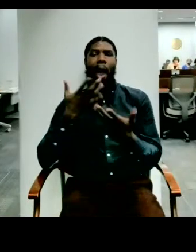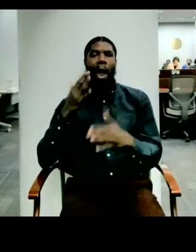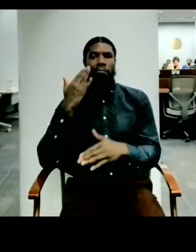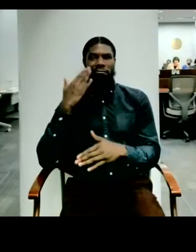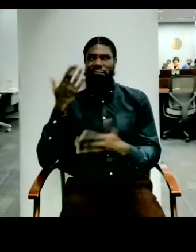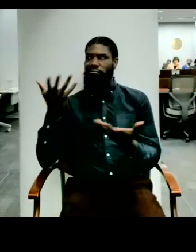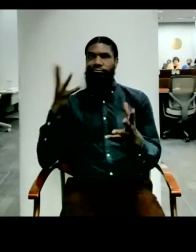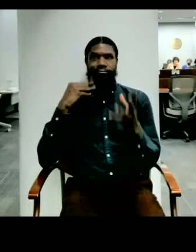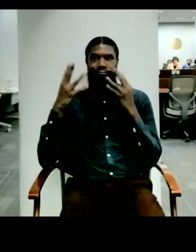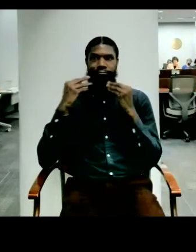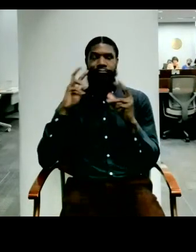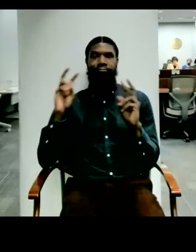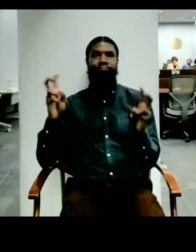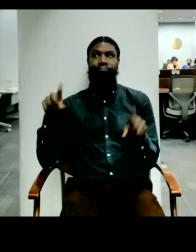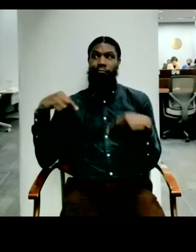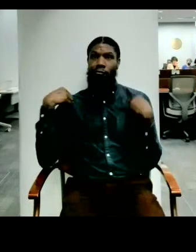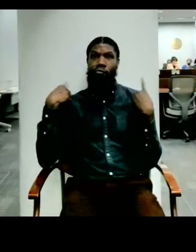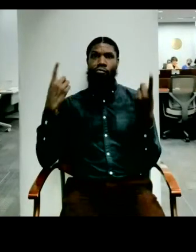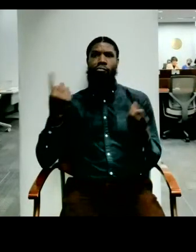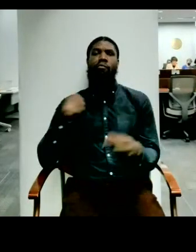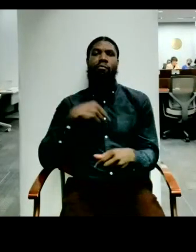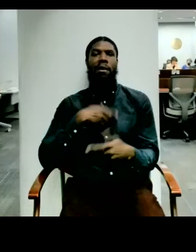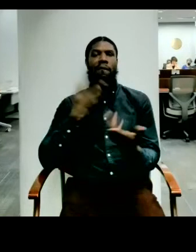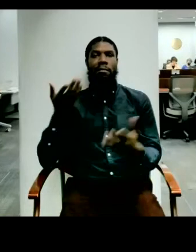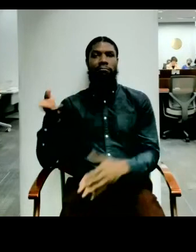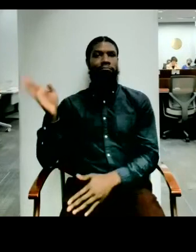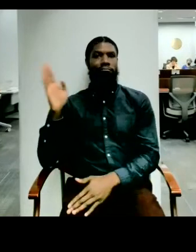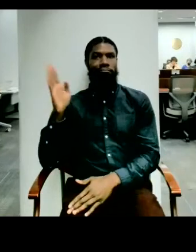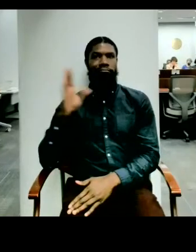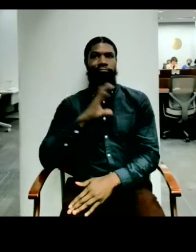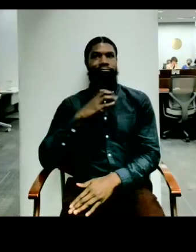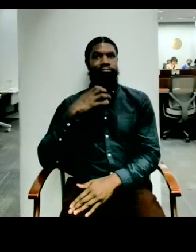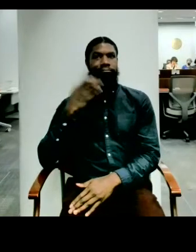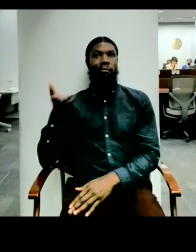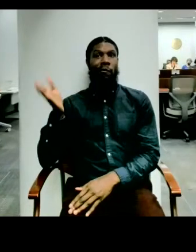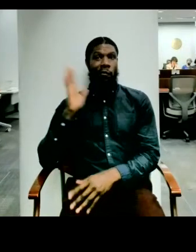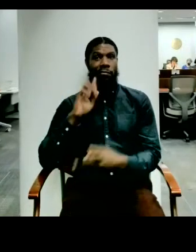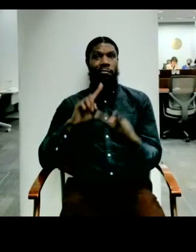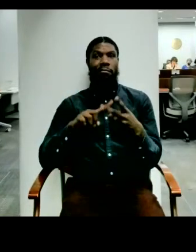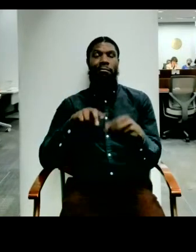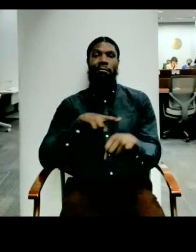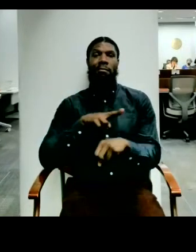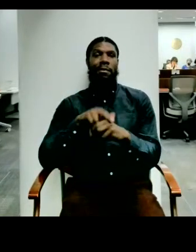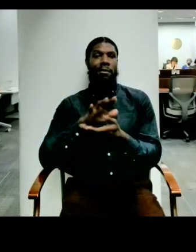privilege of presenting to the Commission before, to the national academy of sciences, um and